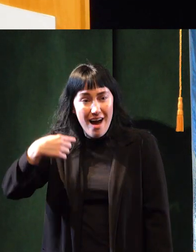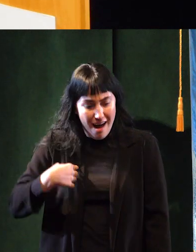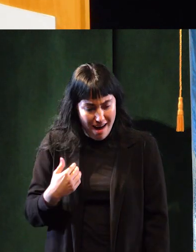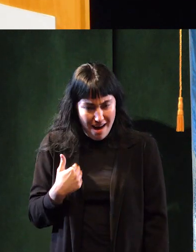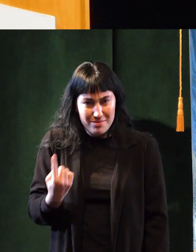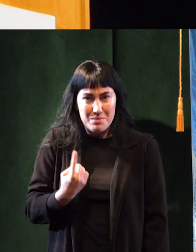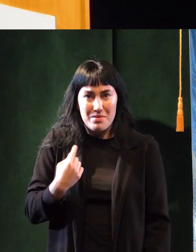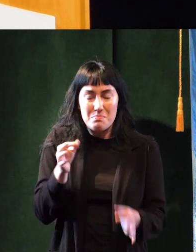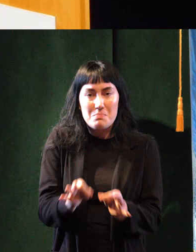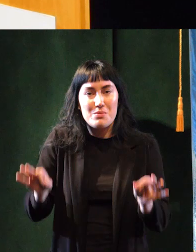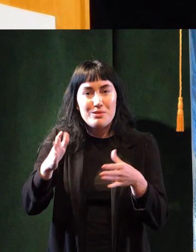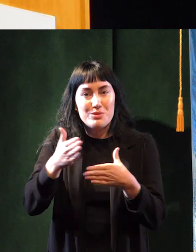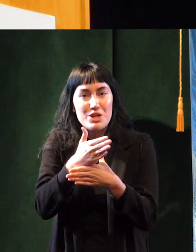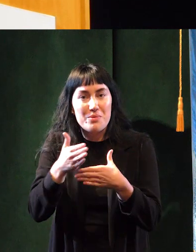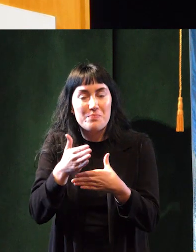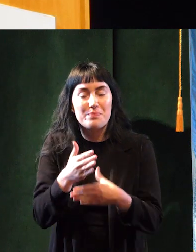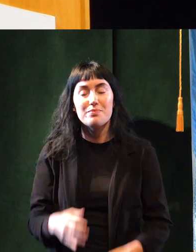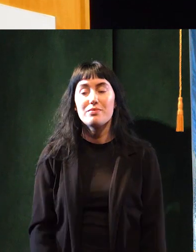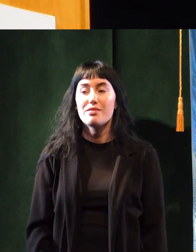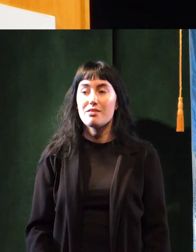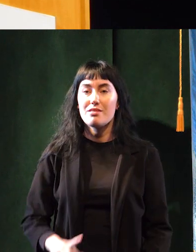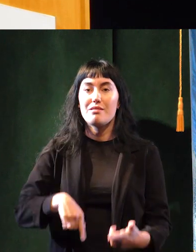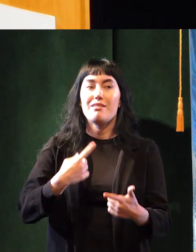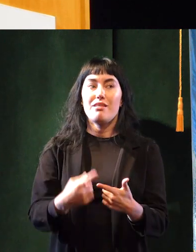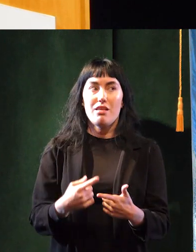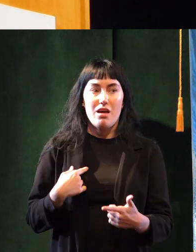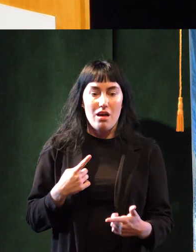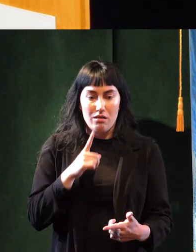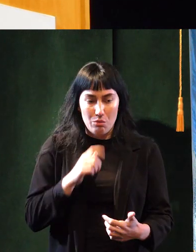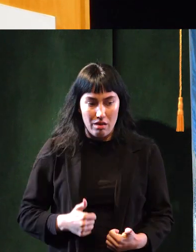group of people thought that I had something to share then reality set in